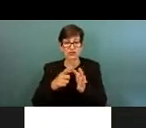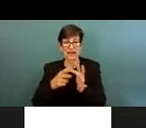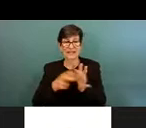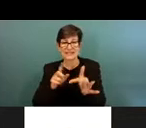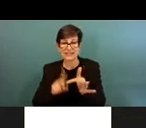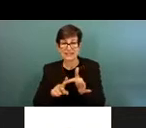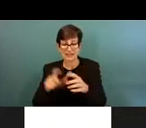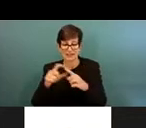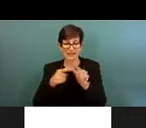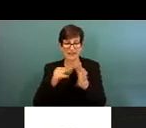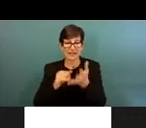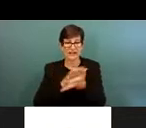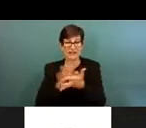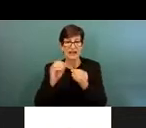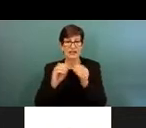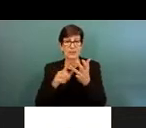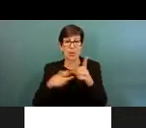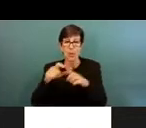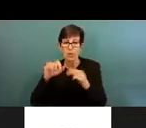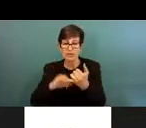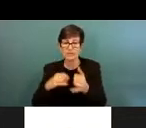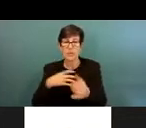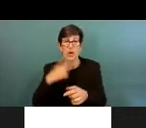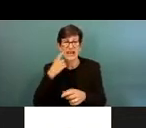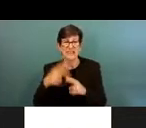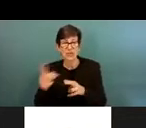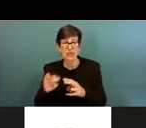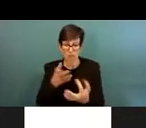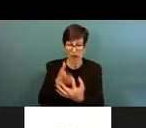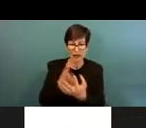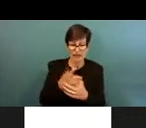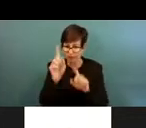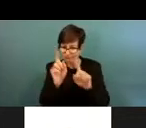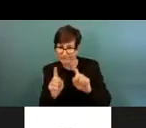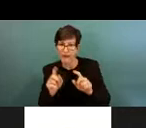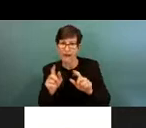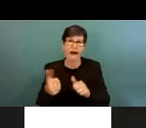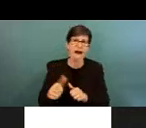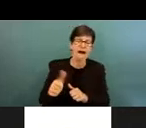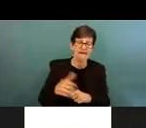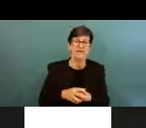usable and accessible. Now because of the changes we've made, the figures we're reporting